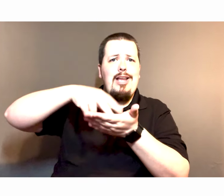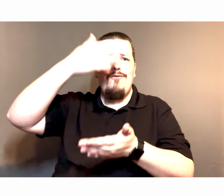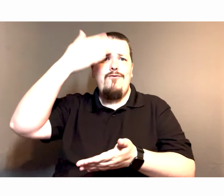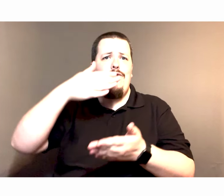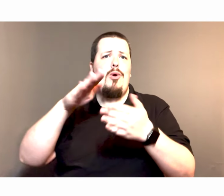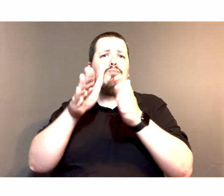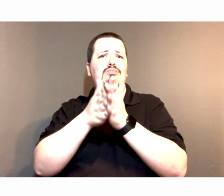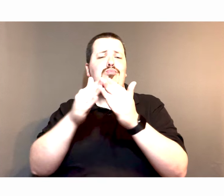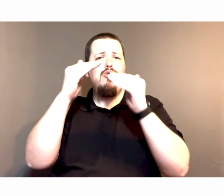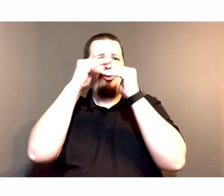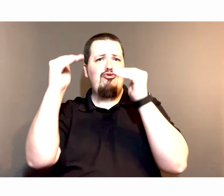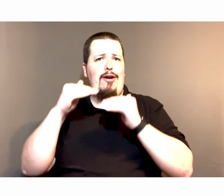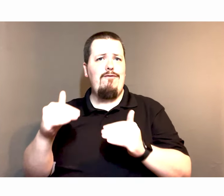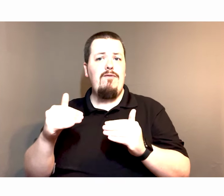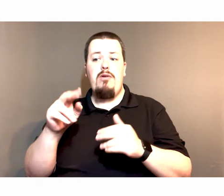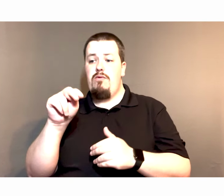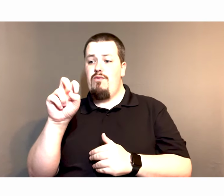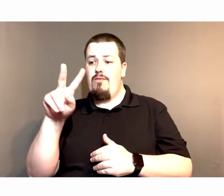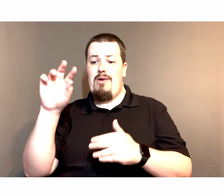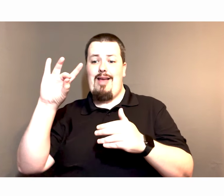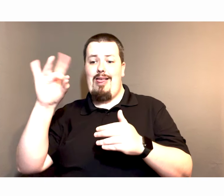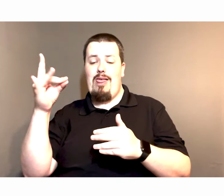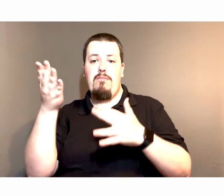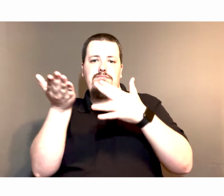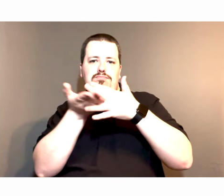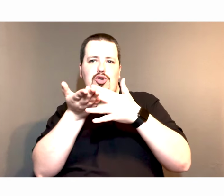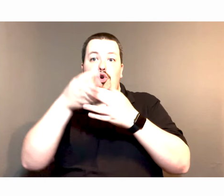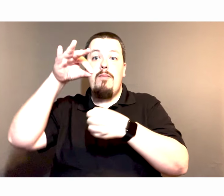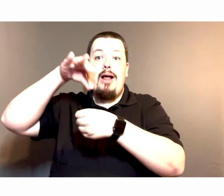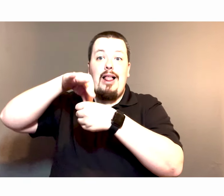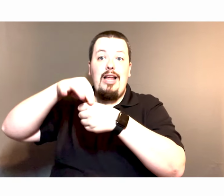With the November 8th midterm election quickly approaching, I wanted to talk today about